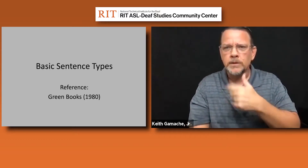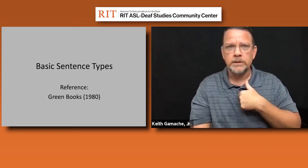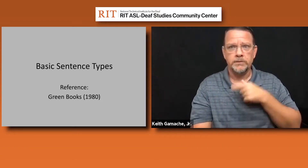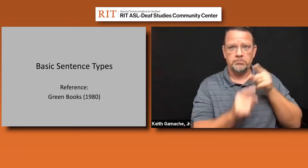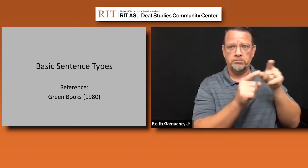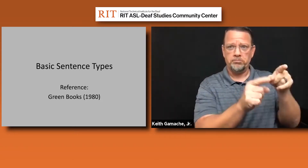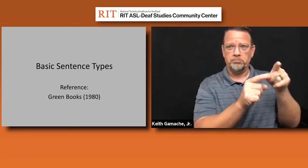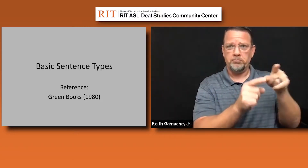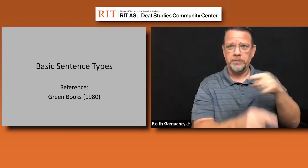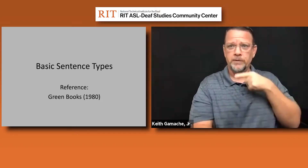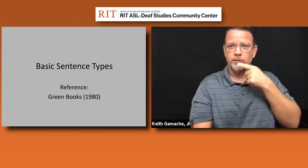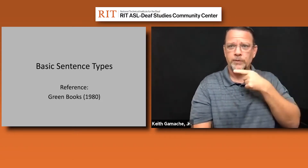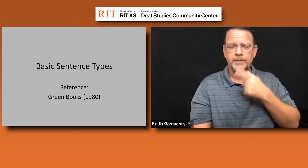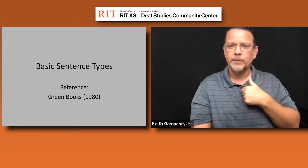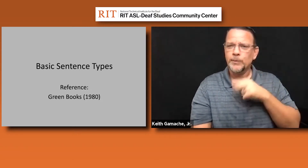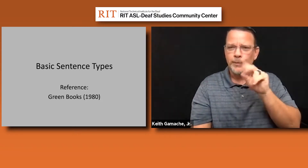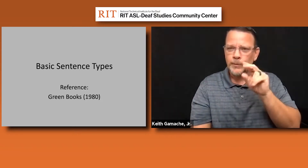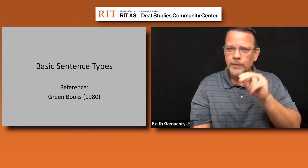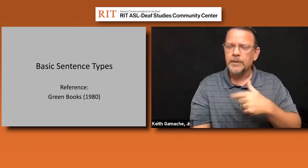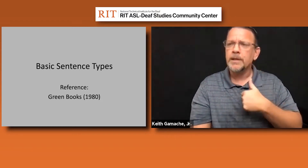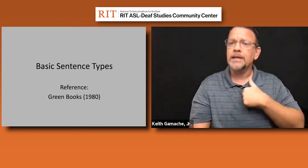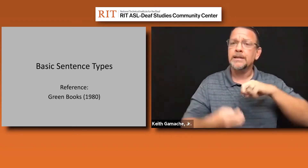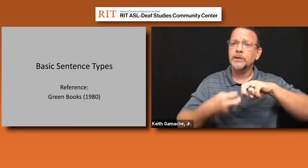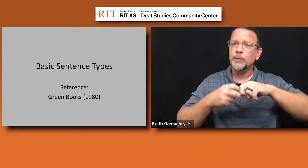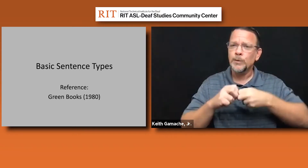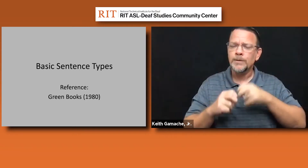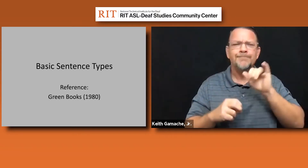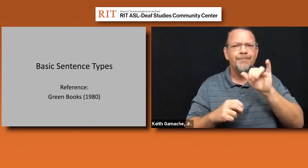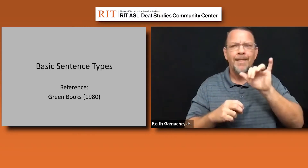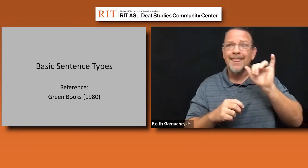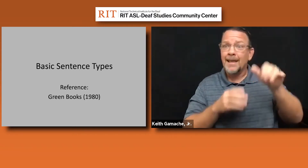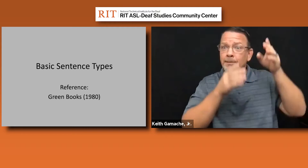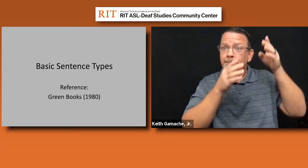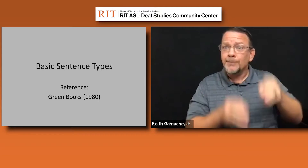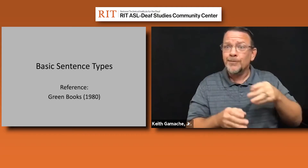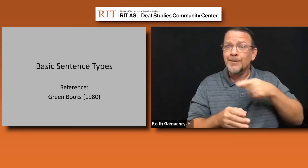than the discourse piece," but, again, it's written by a hearing person, which isn't the root of the problem,